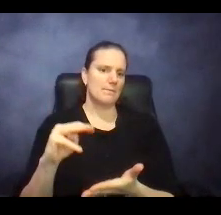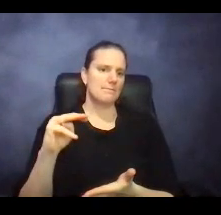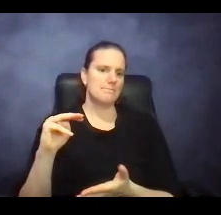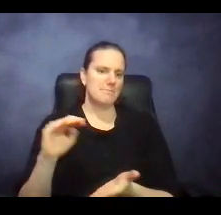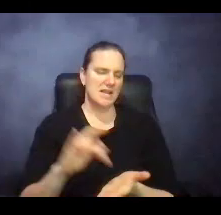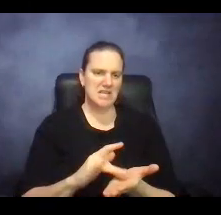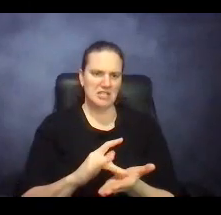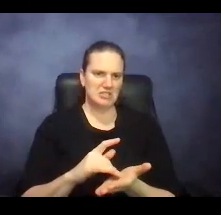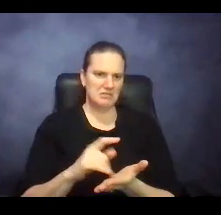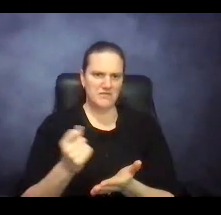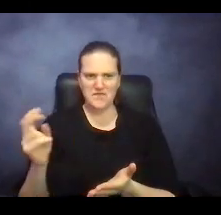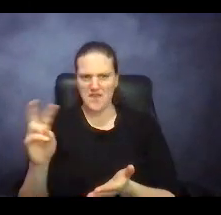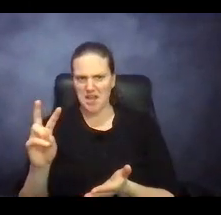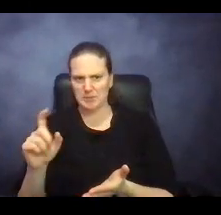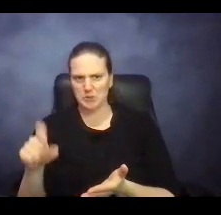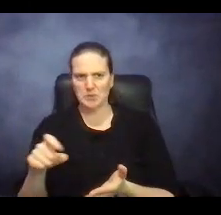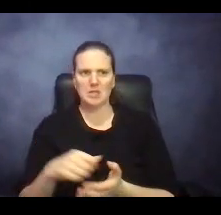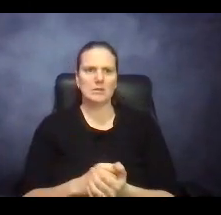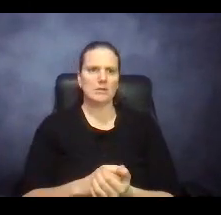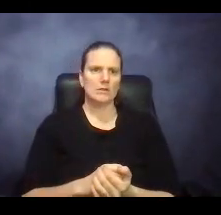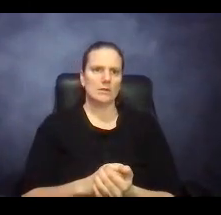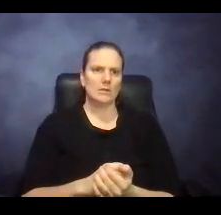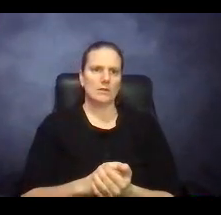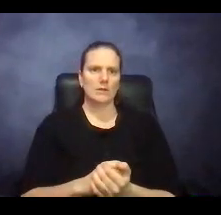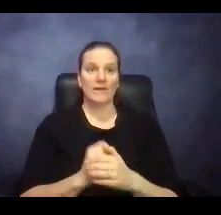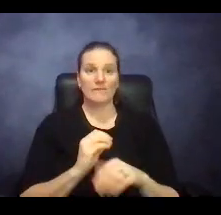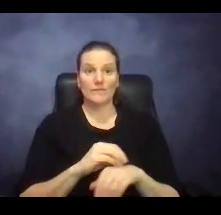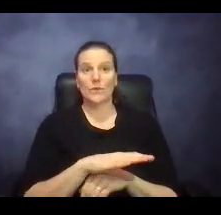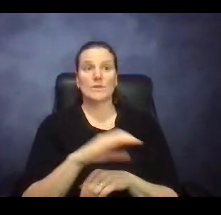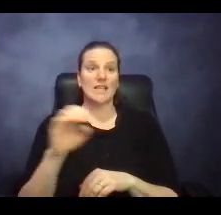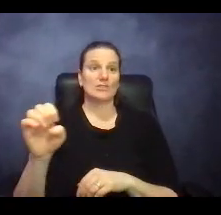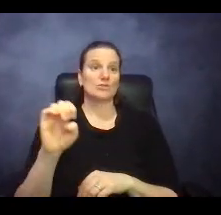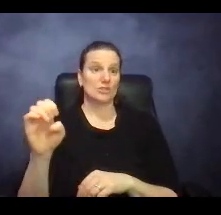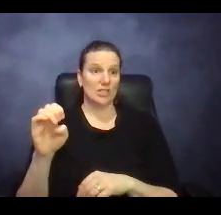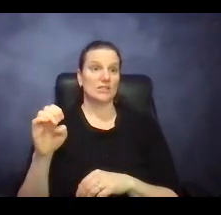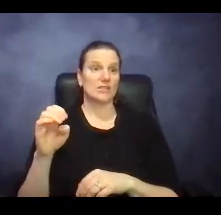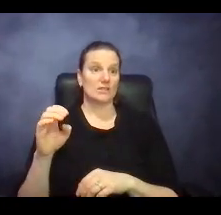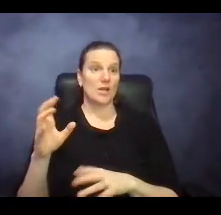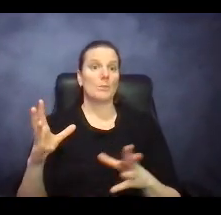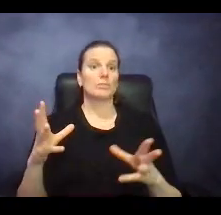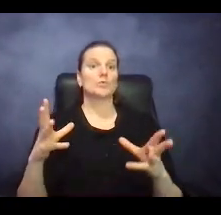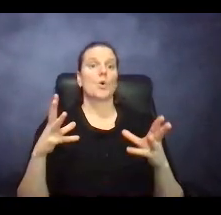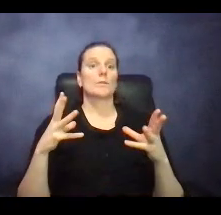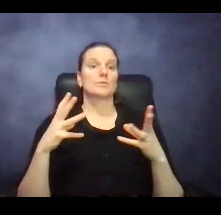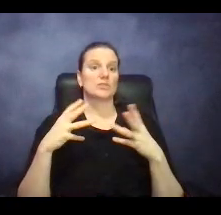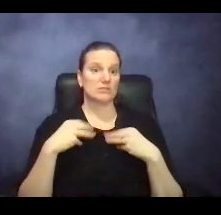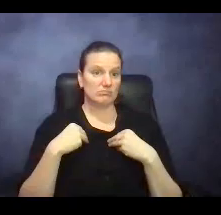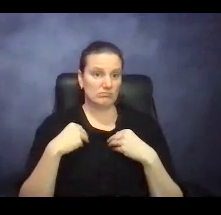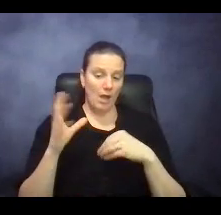And then it, it influences estrogen absorption. So it makes your receptors a little more sensitive. The healthier your gut is, the healthier your brain is,